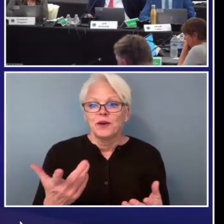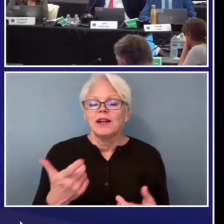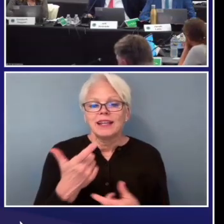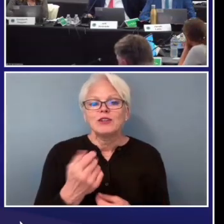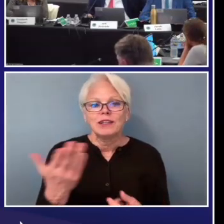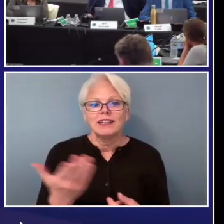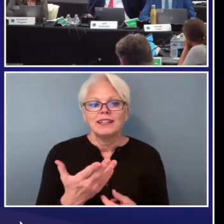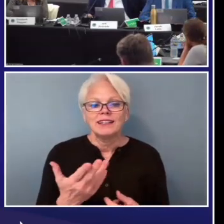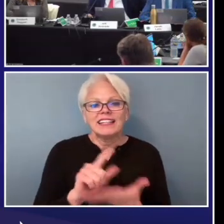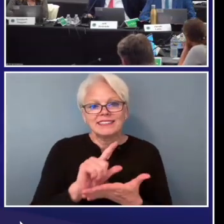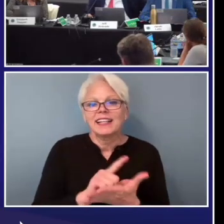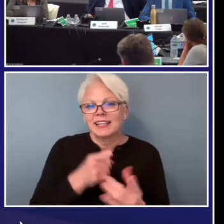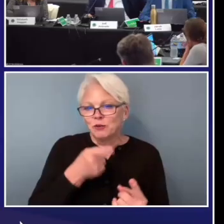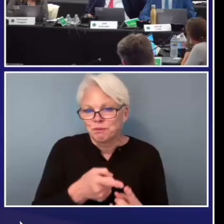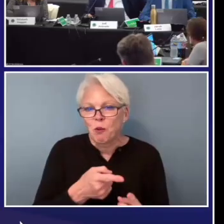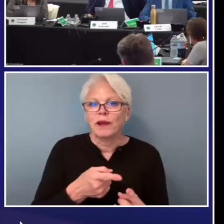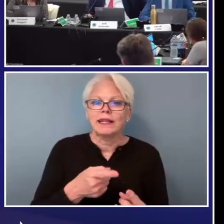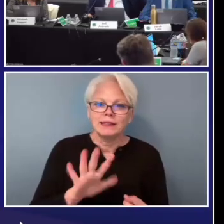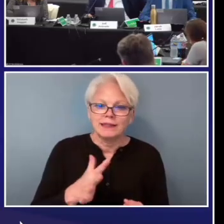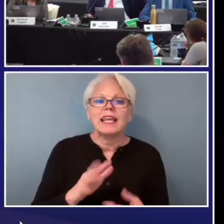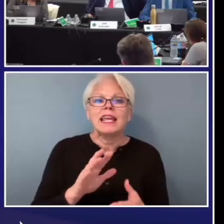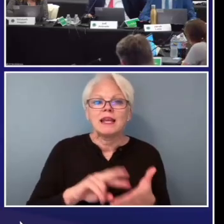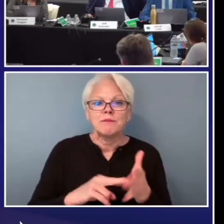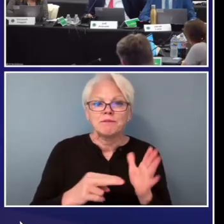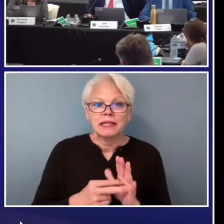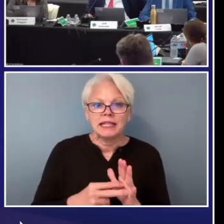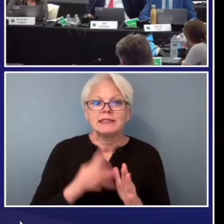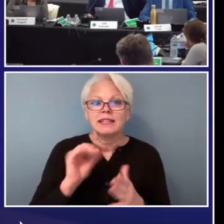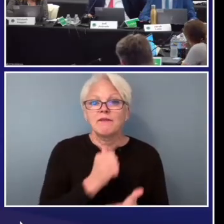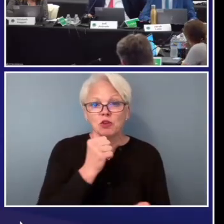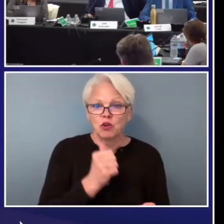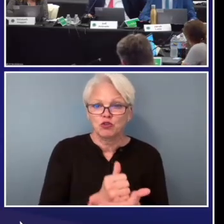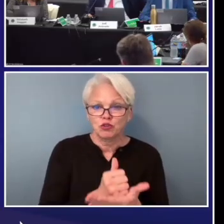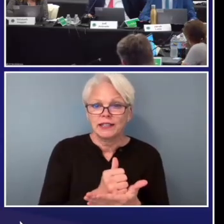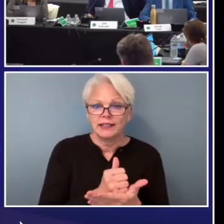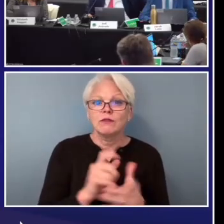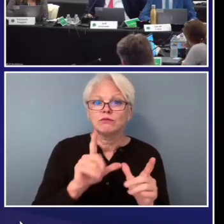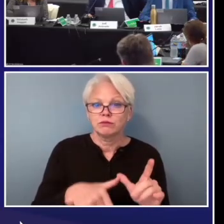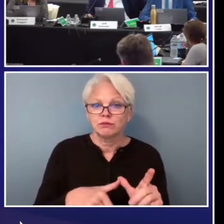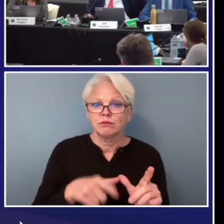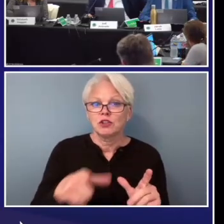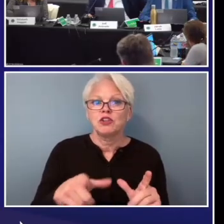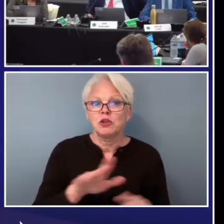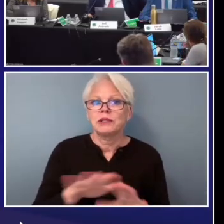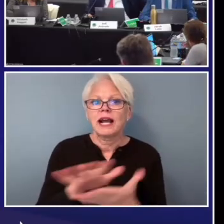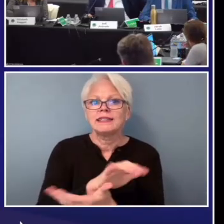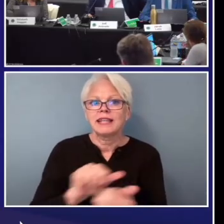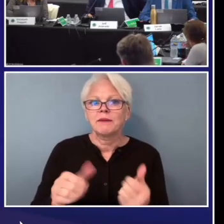legal point to some extent. It basically means that if you lose your accreditation, you didn't, you weren't damaged in a way that you can sue us over,